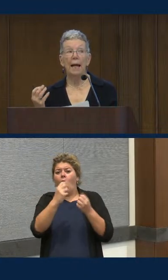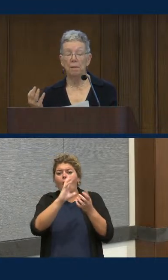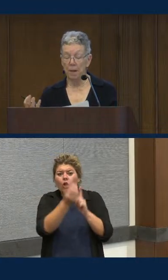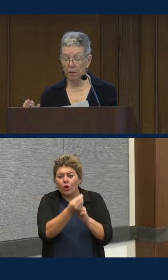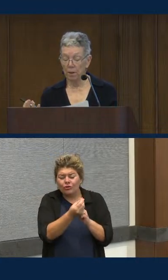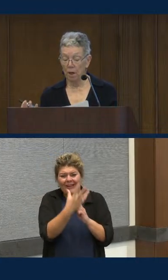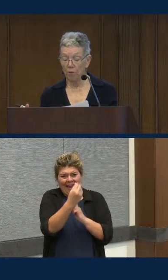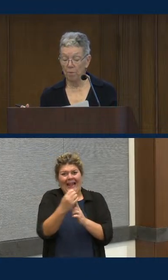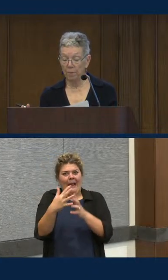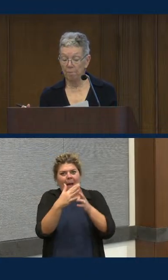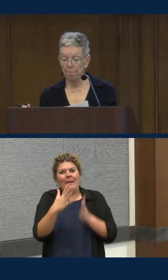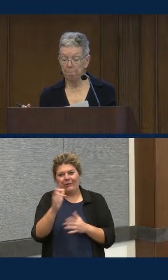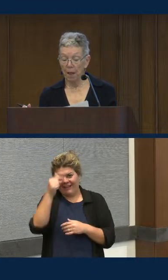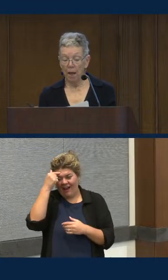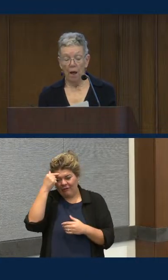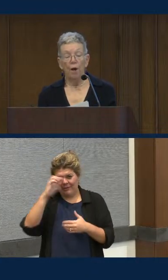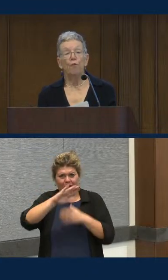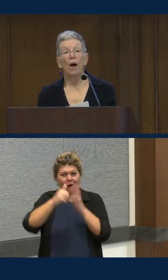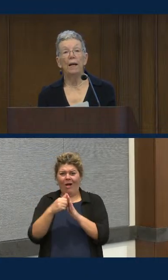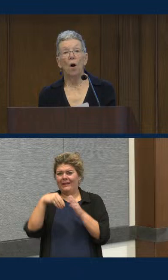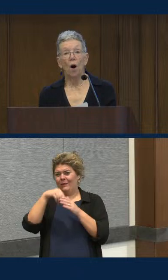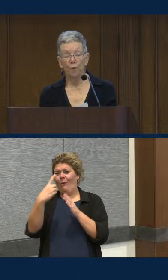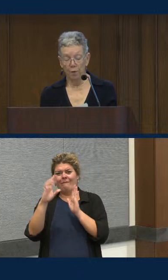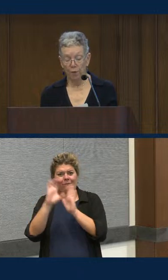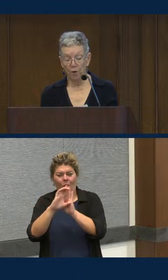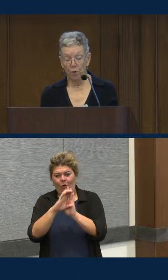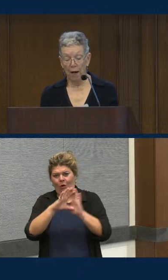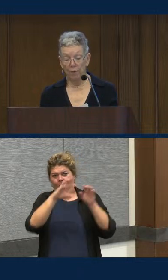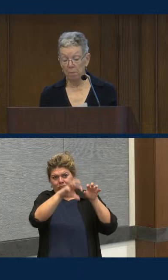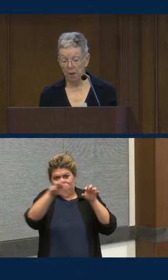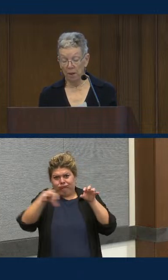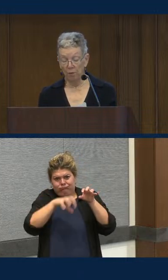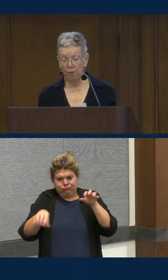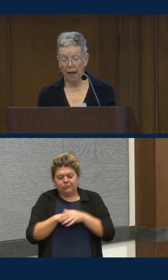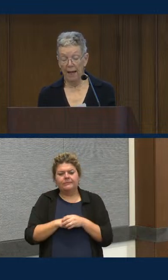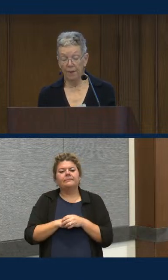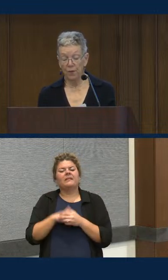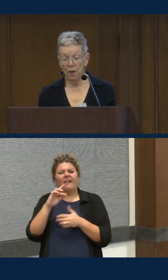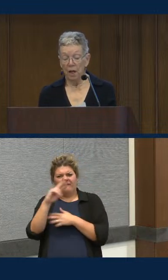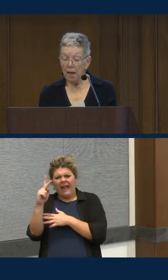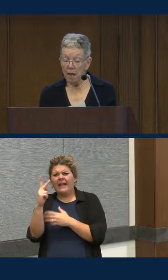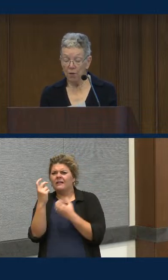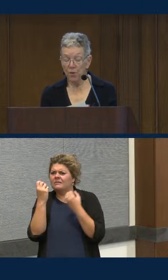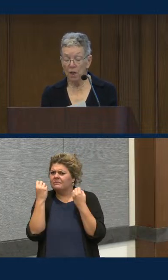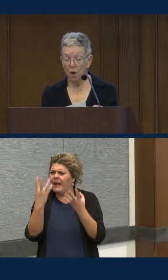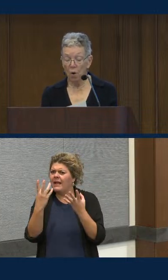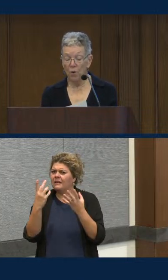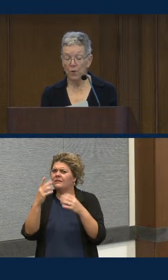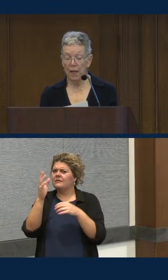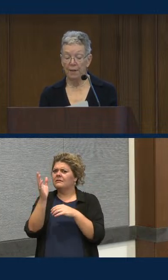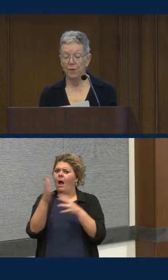American government. Frank often photographed American flags;